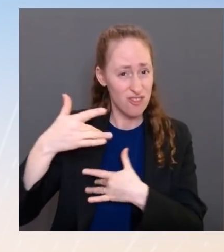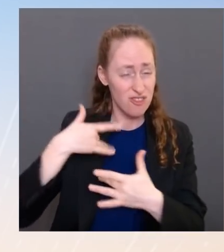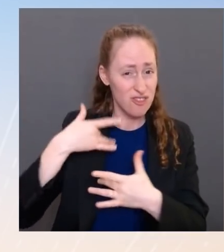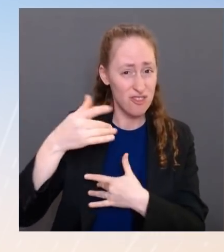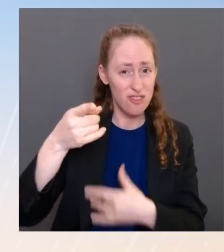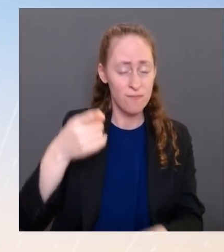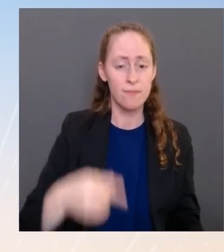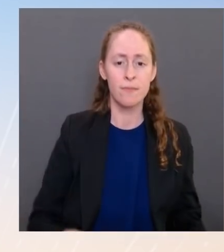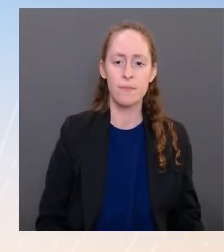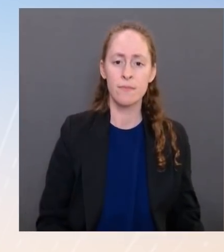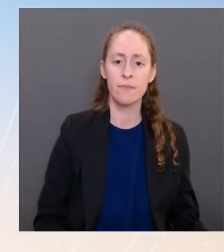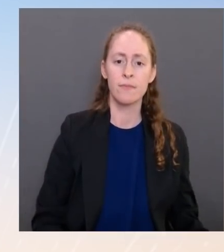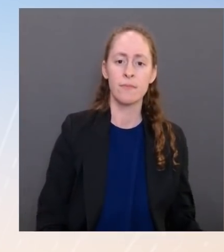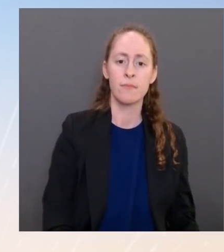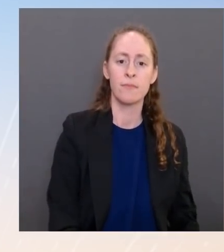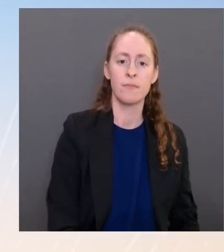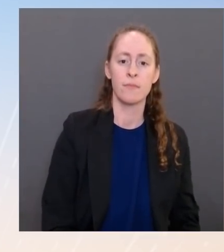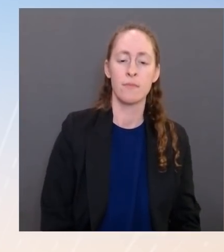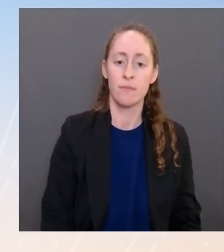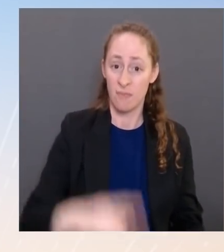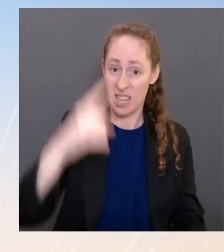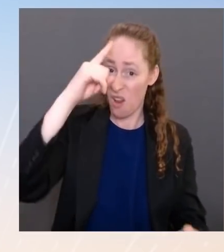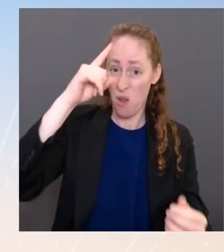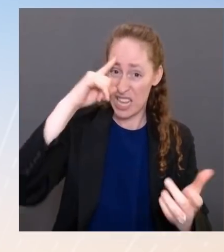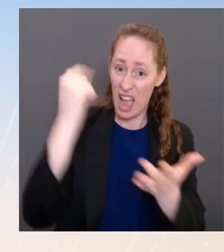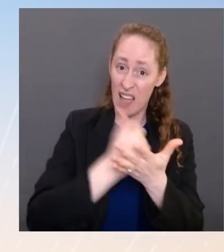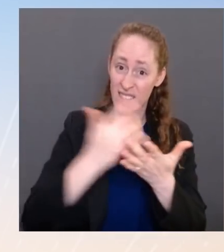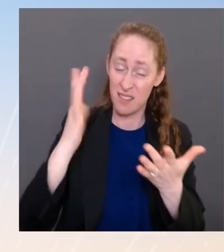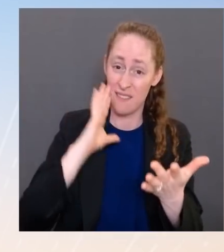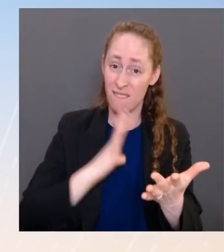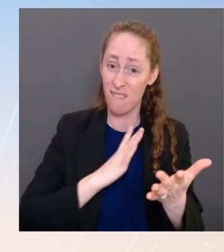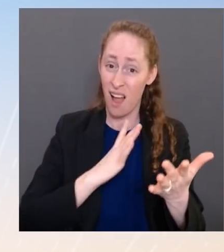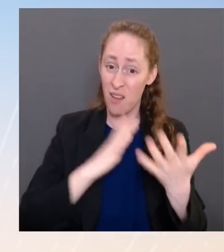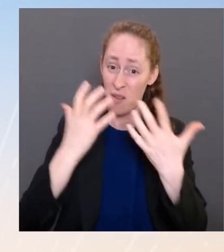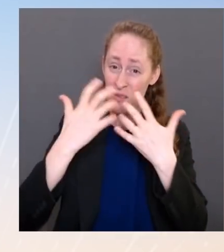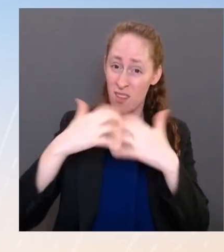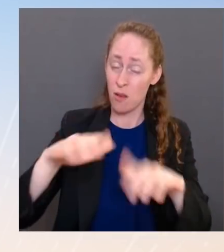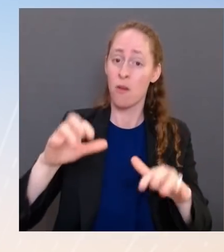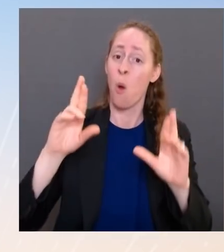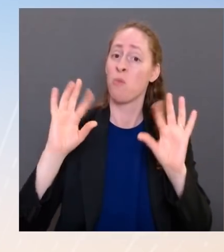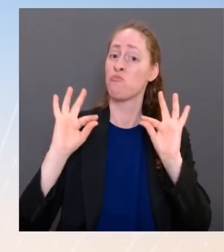without getting into the politics of it, which I have to be careful of from here -- the President to talk about voting and voting rights